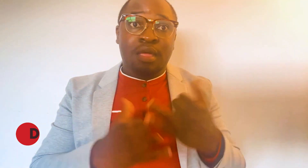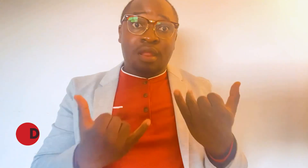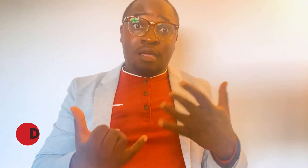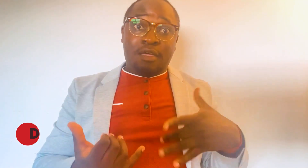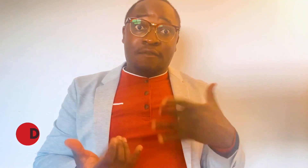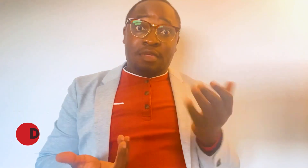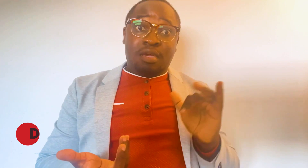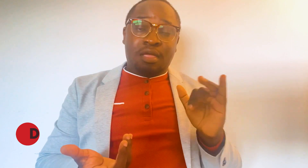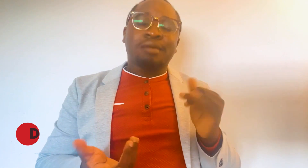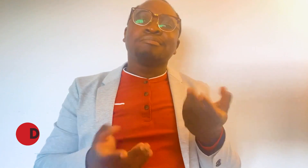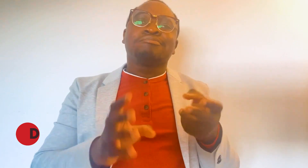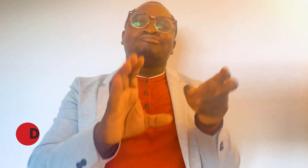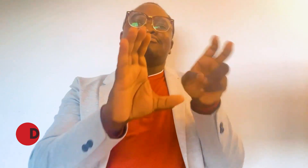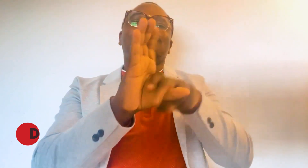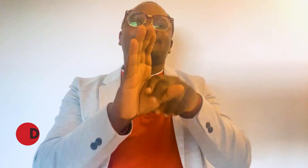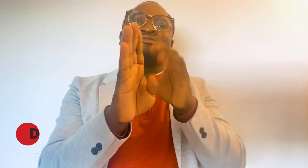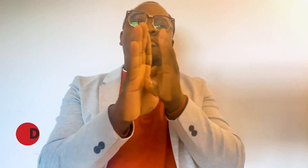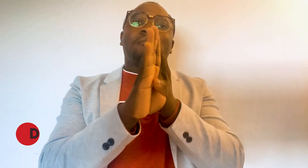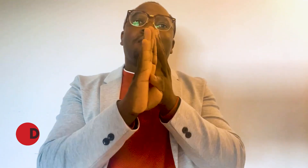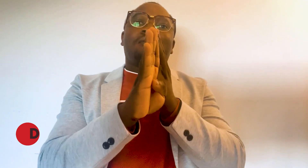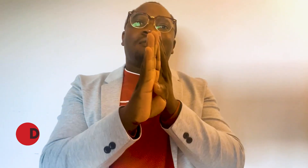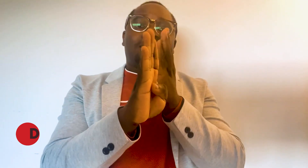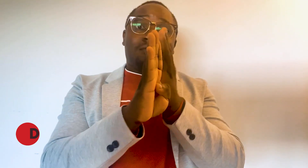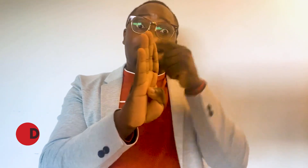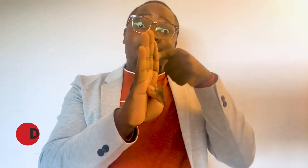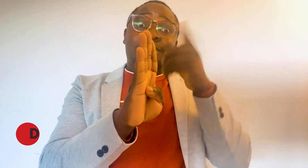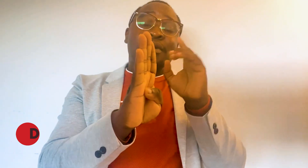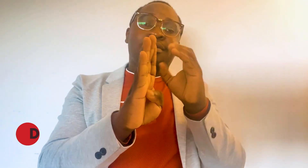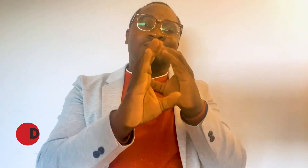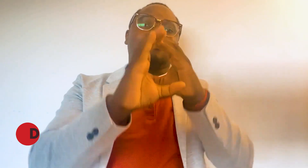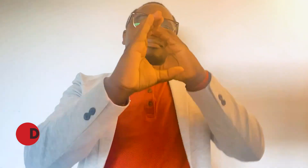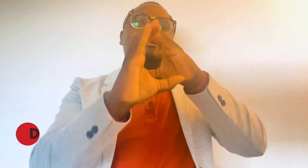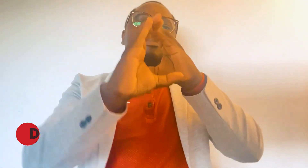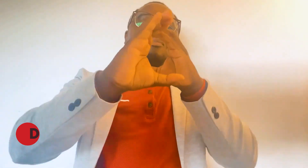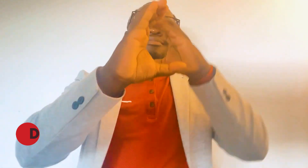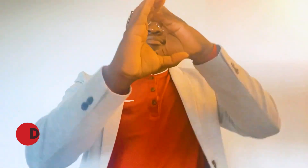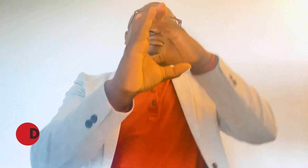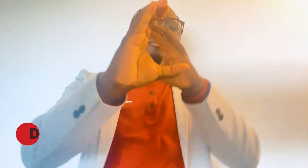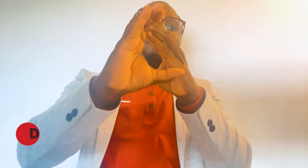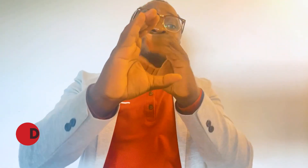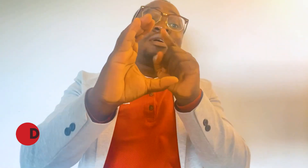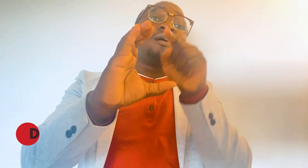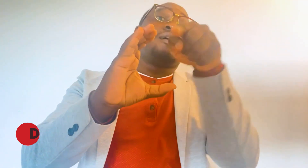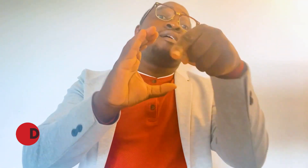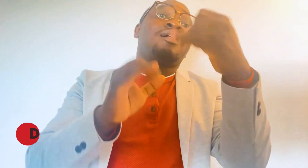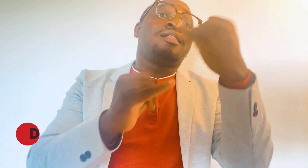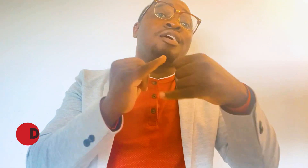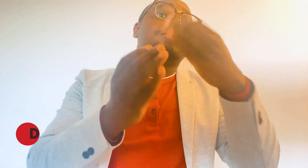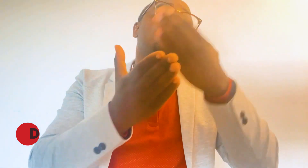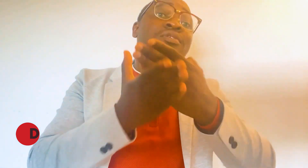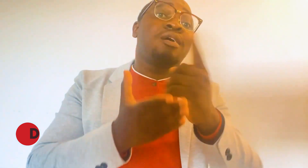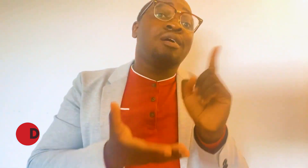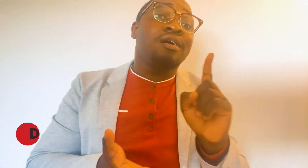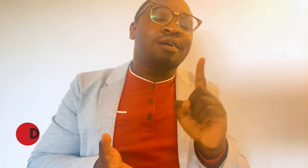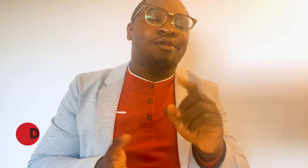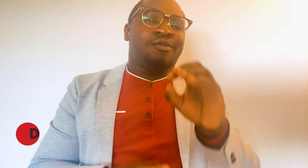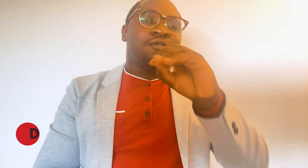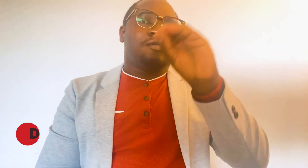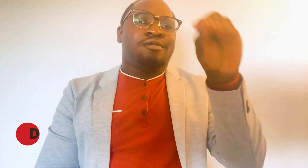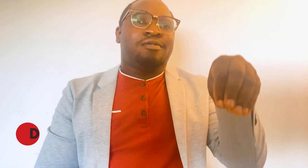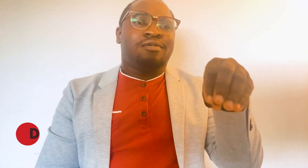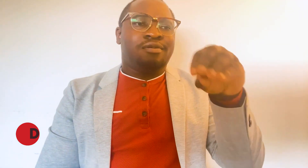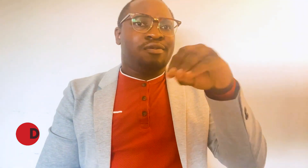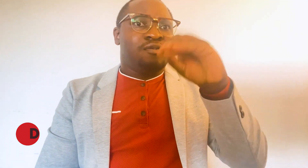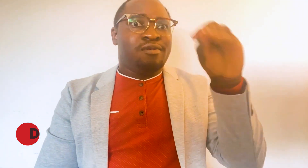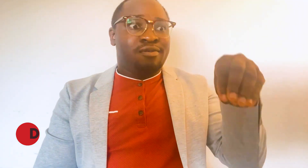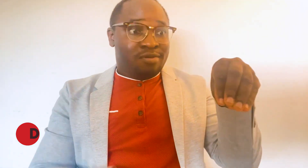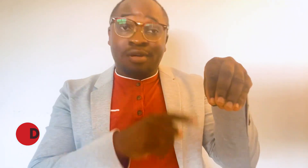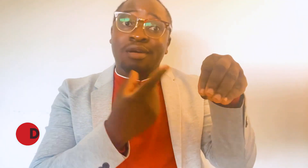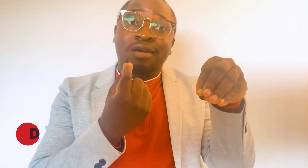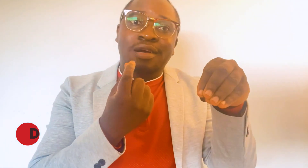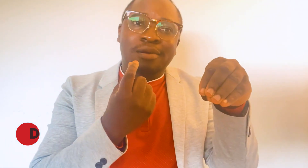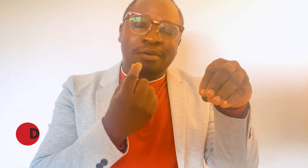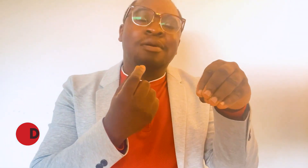Right now, it feels like I'm on a bus ride and the last stop is in Ottawa,